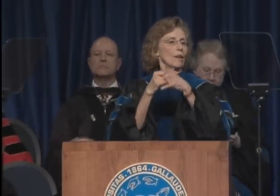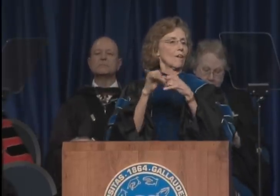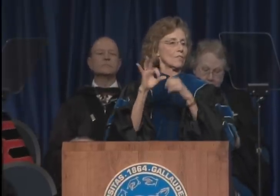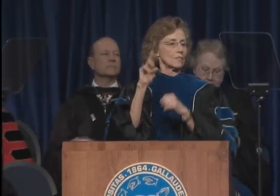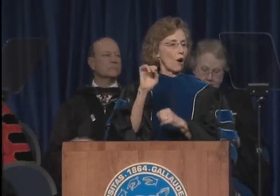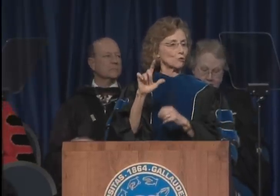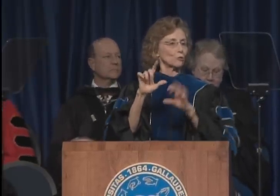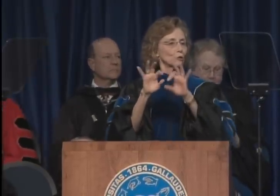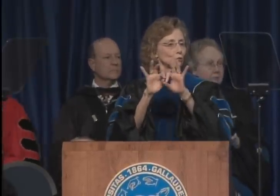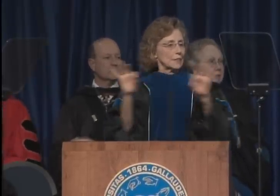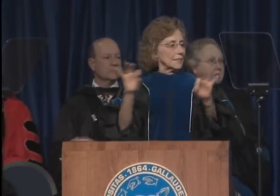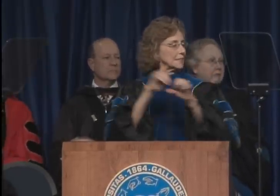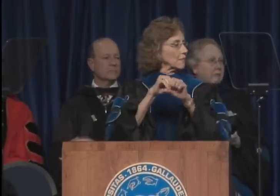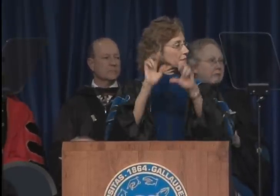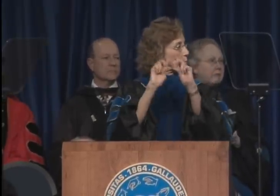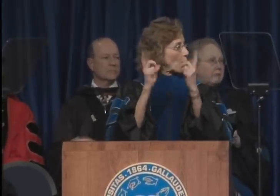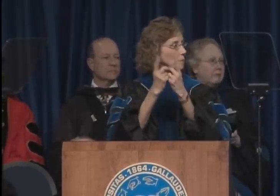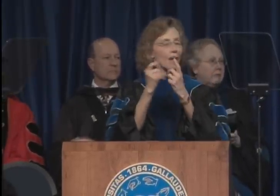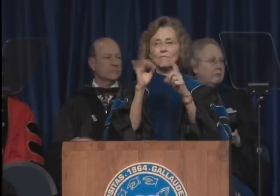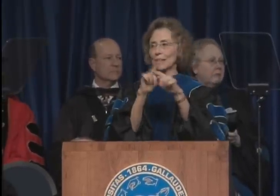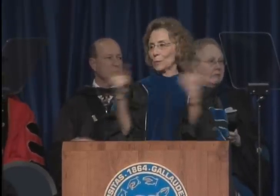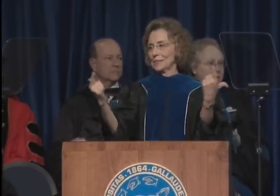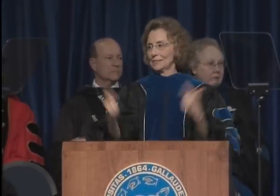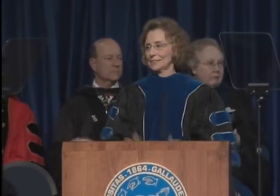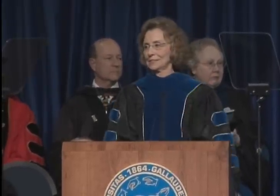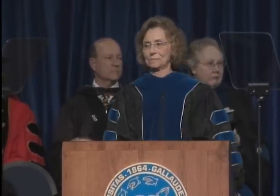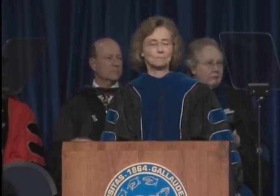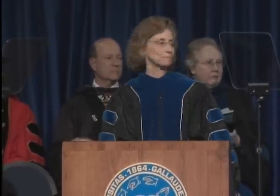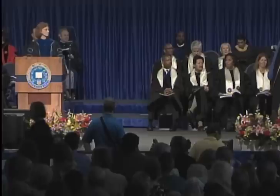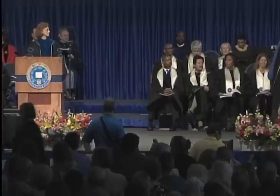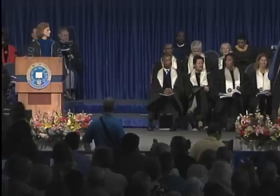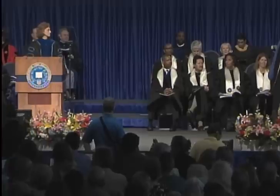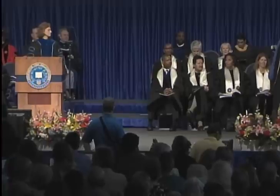to assist in awarding of the doctoral degrees in the Department of Linguistics.